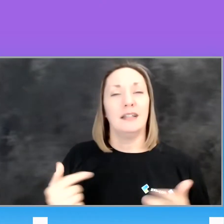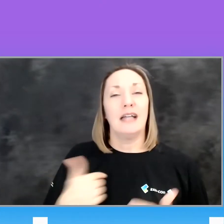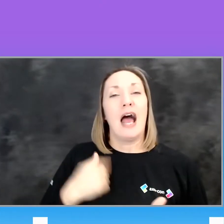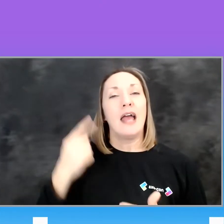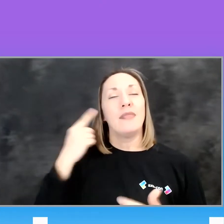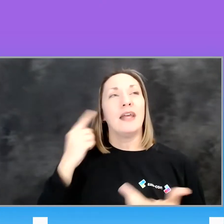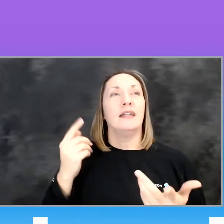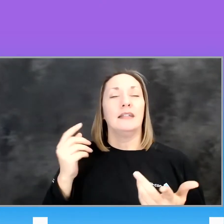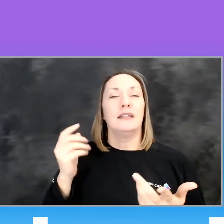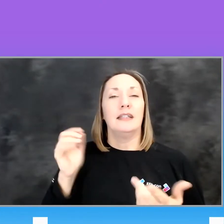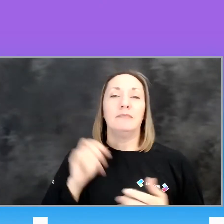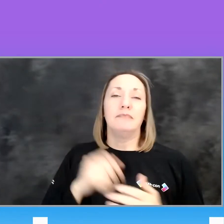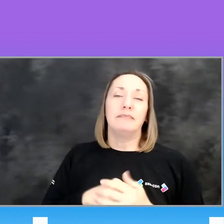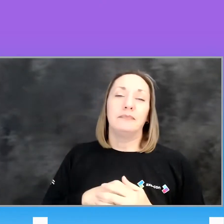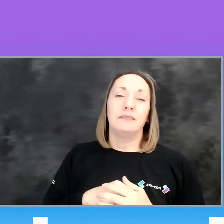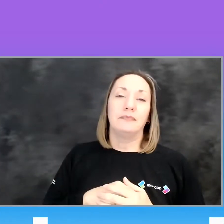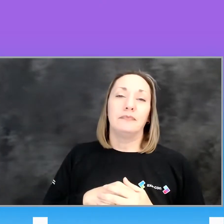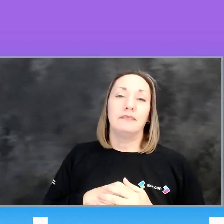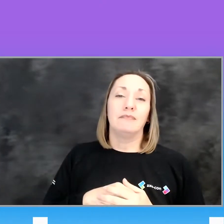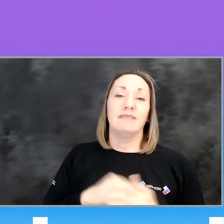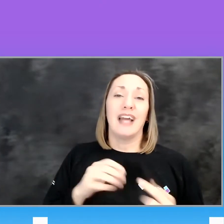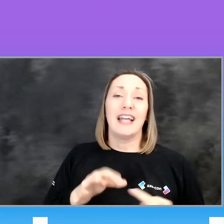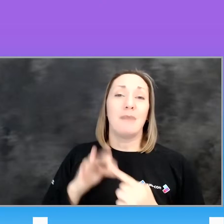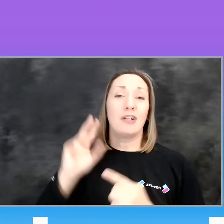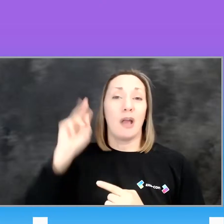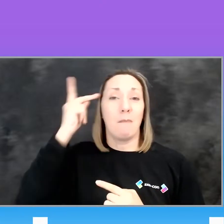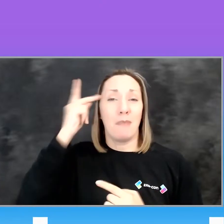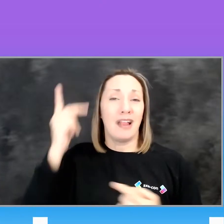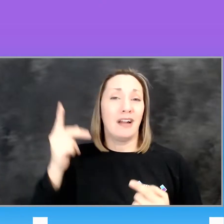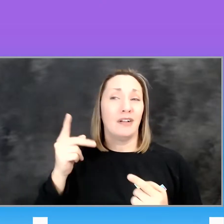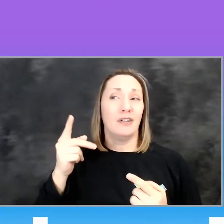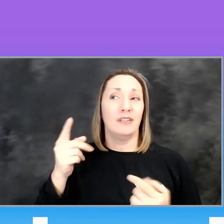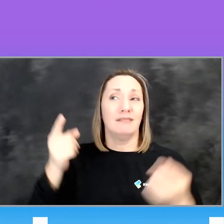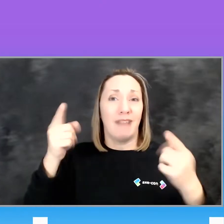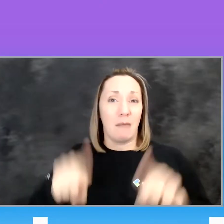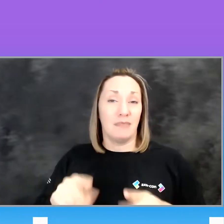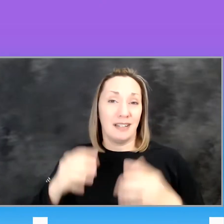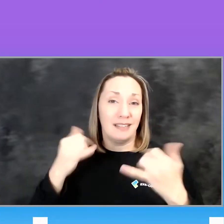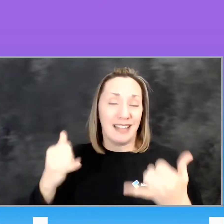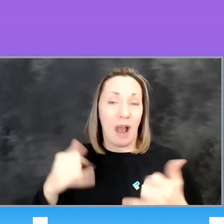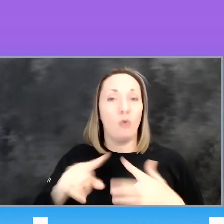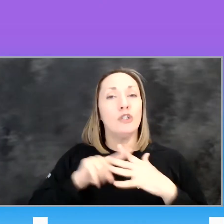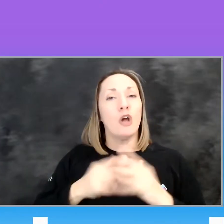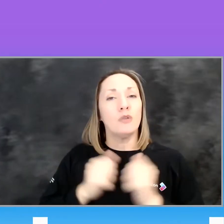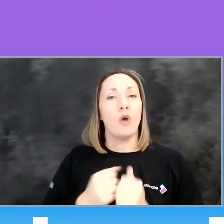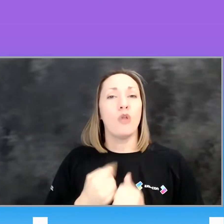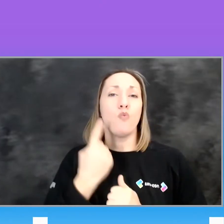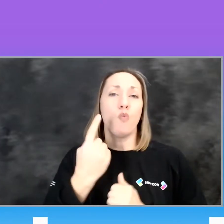that if we look at the especially our political movement that is, you know,